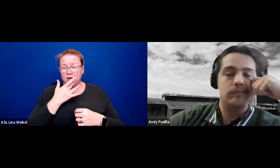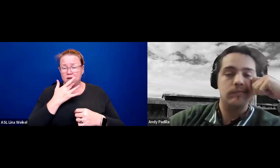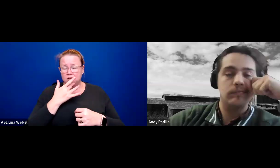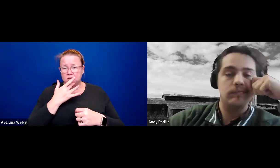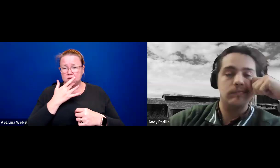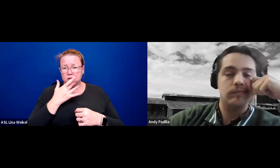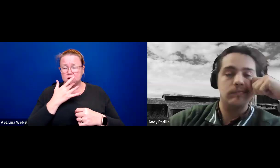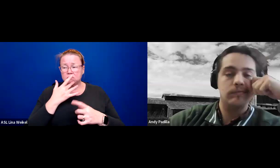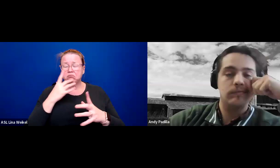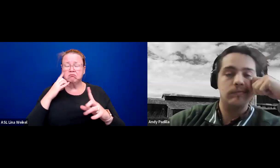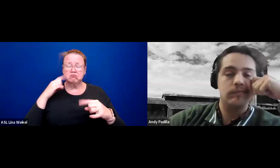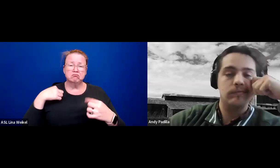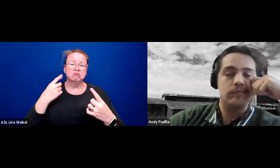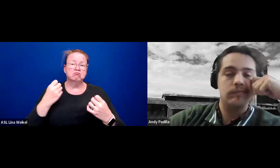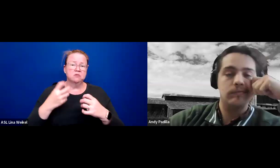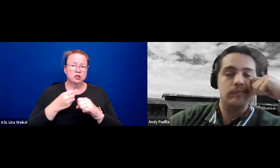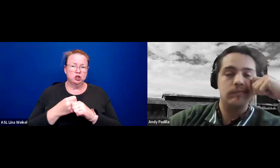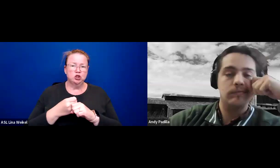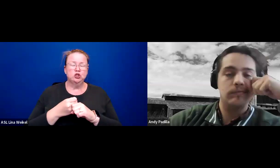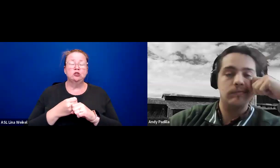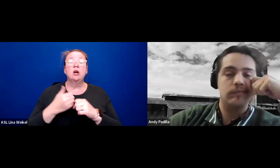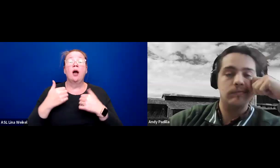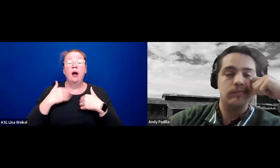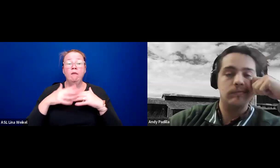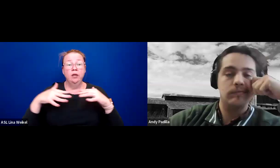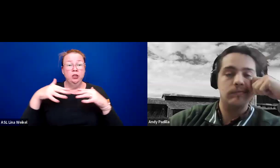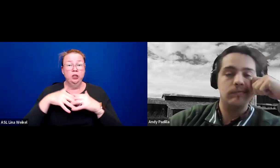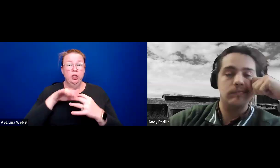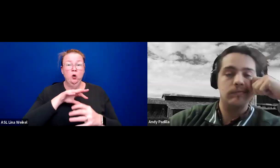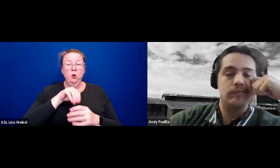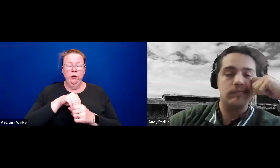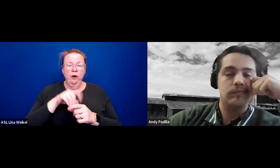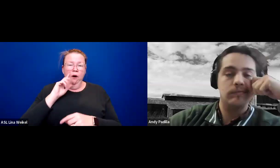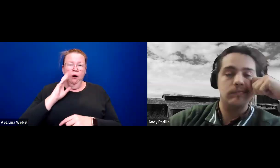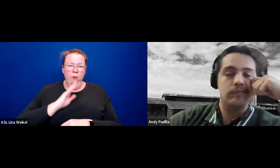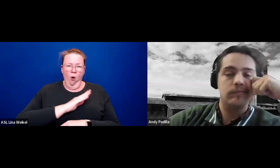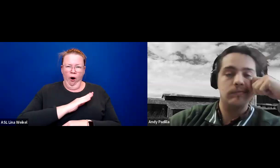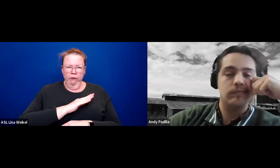Elissa w/ APRIL: over the years to have indigenous inclusion on our board of directors.